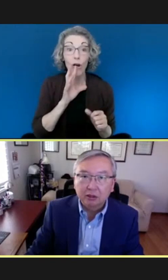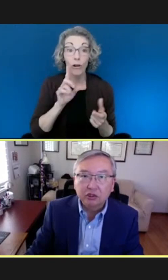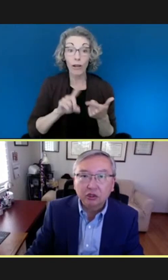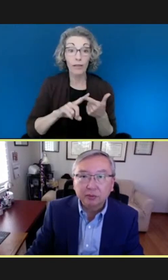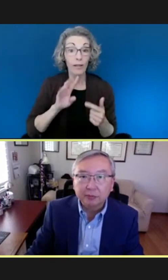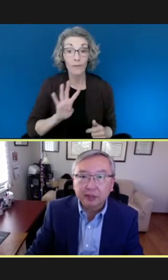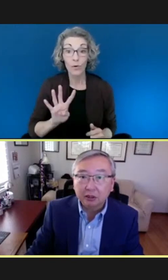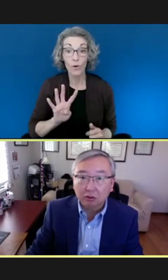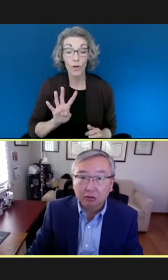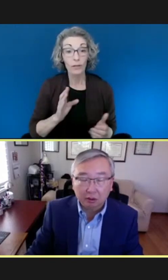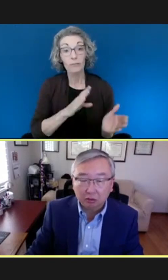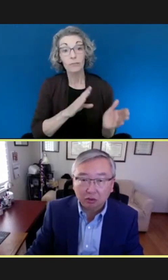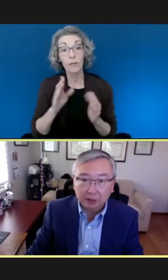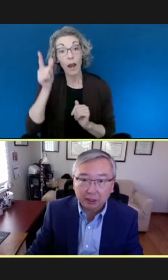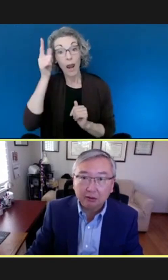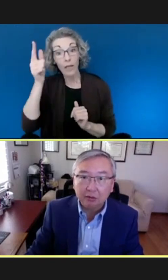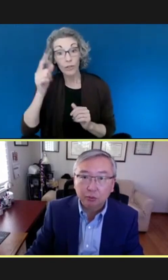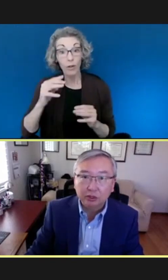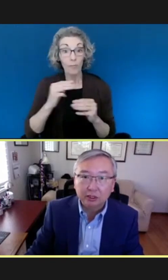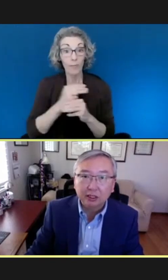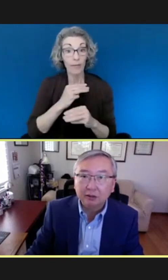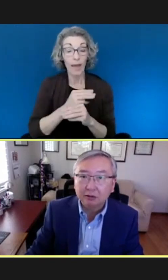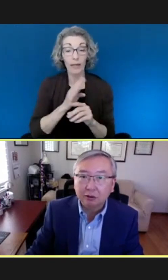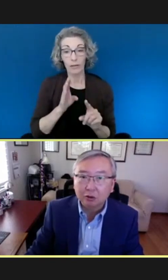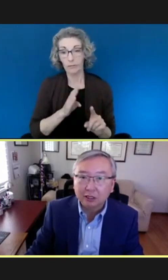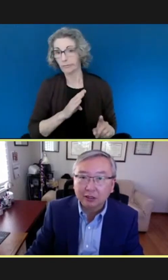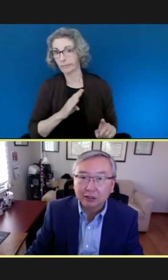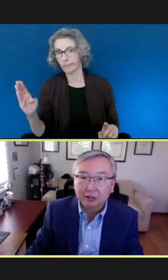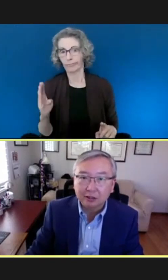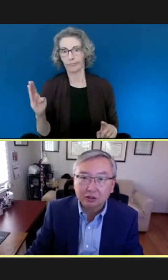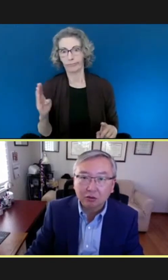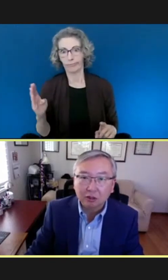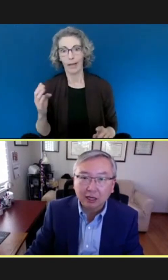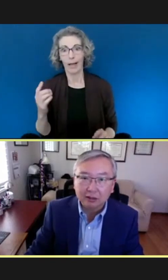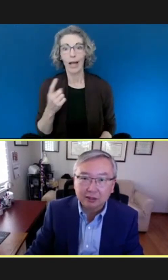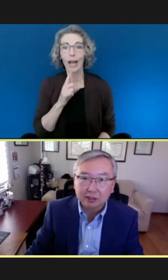Logical-mathematical, he will be pretty lonely in